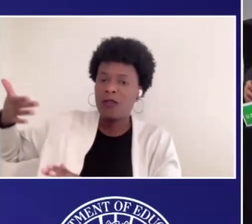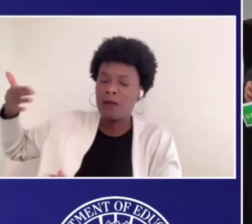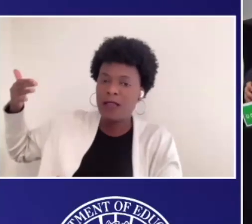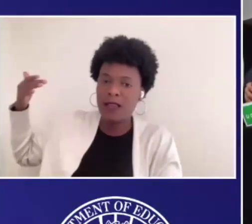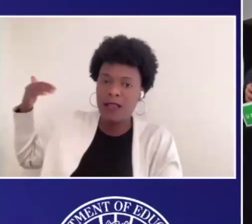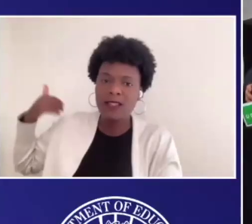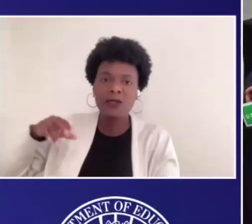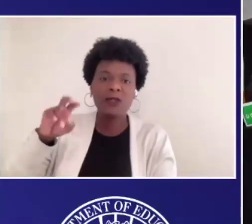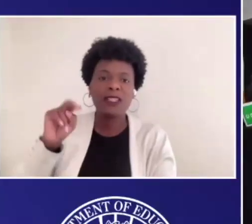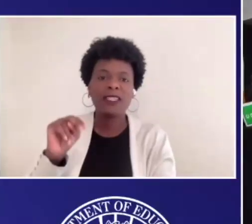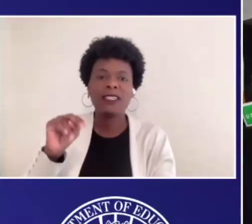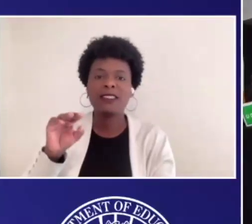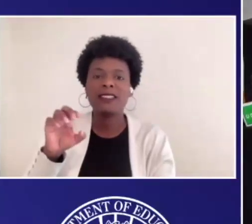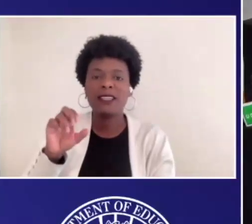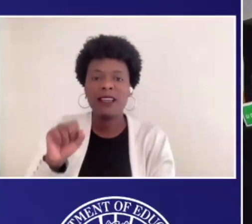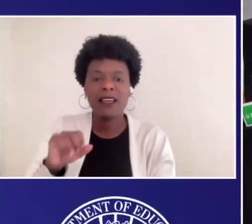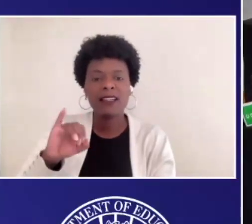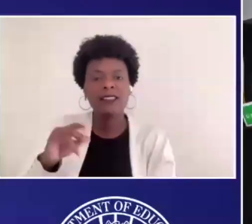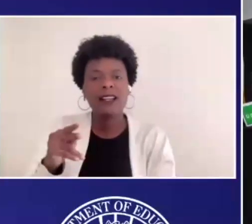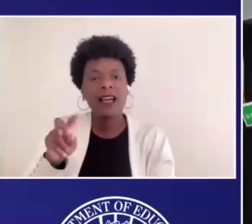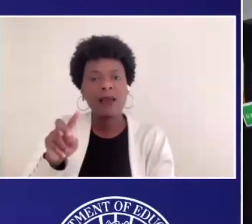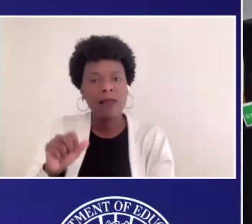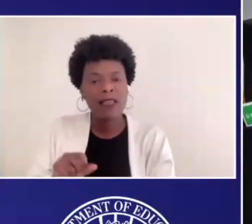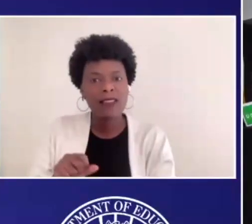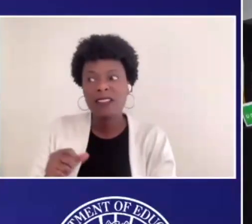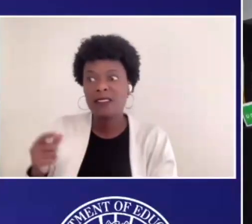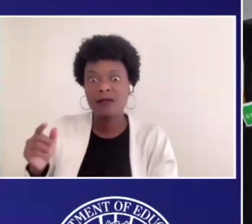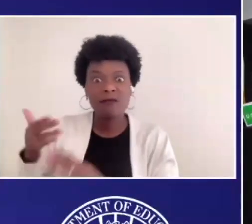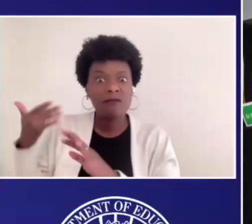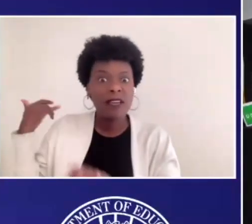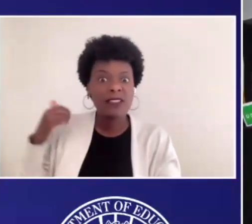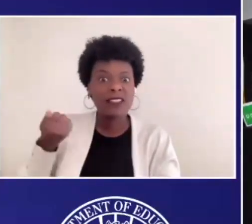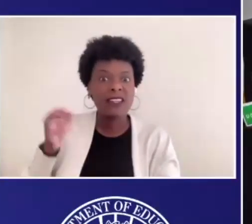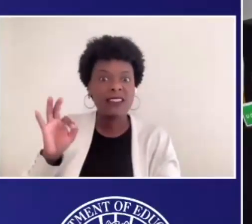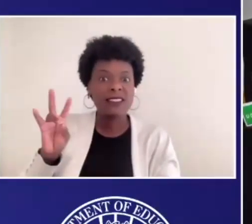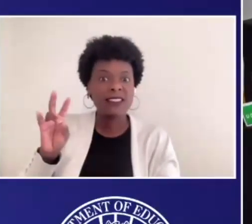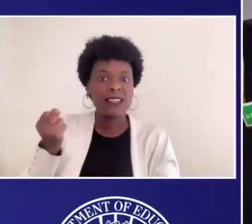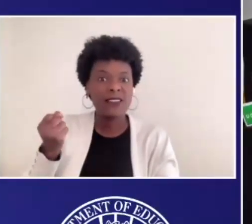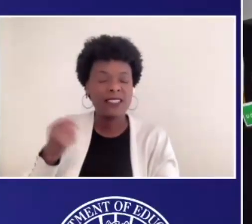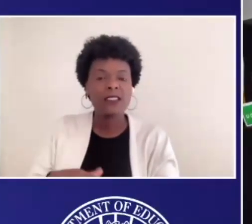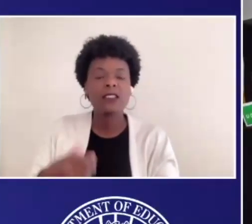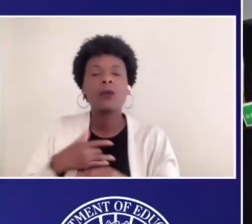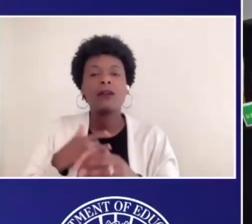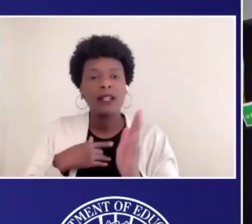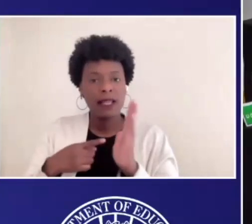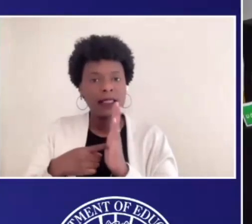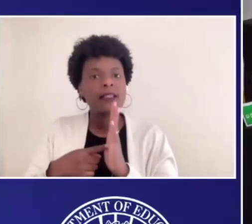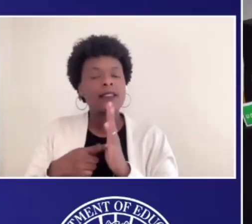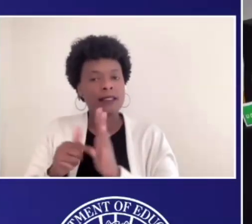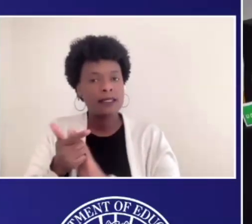NCEES and IPEDS back to the 70s. And we think that what we have here can be legally justified.